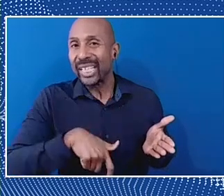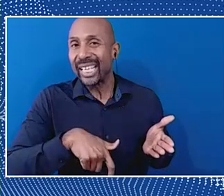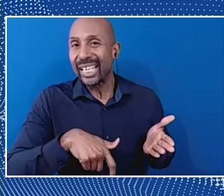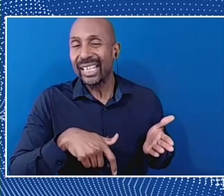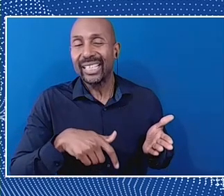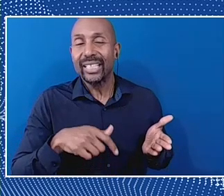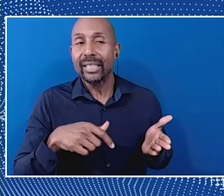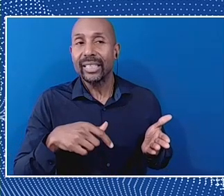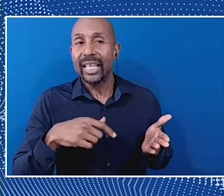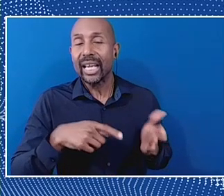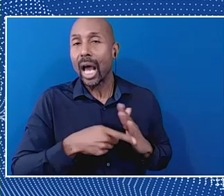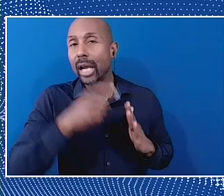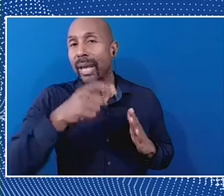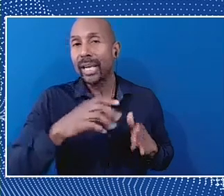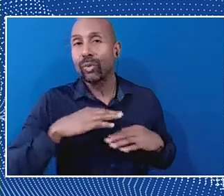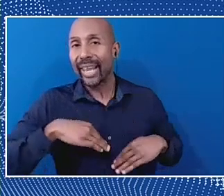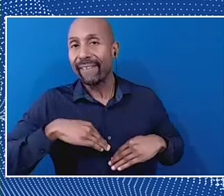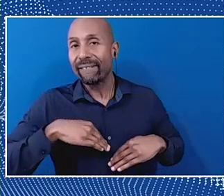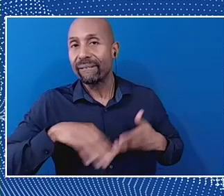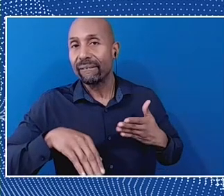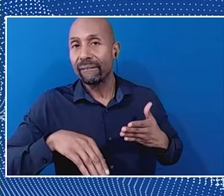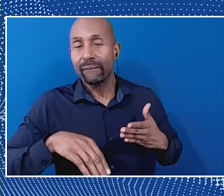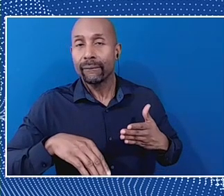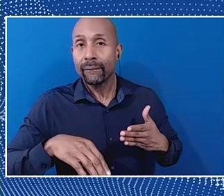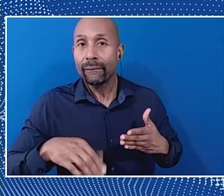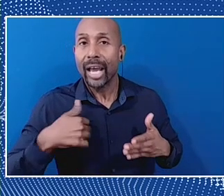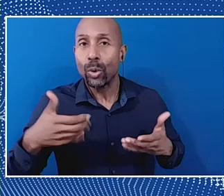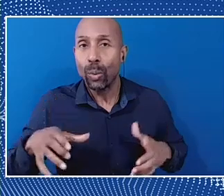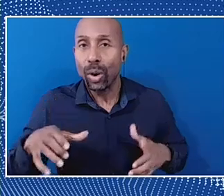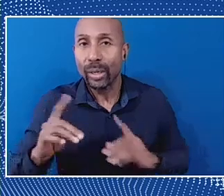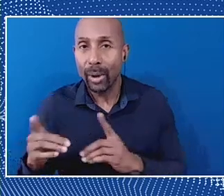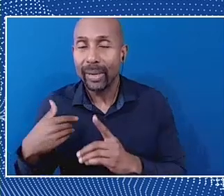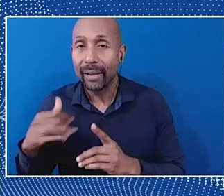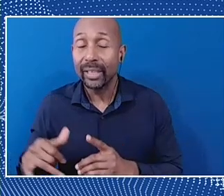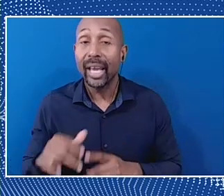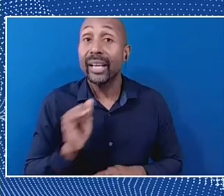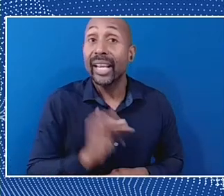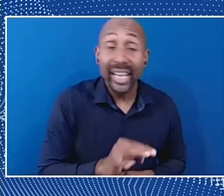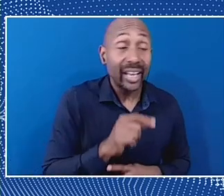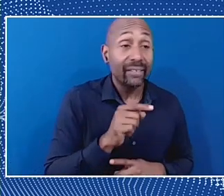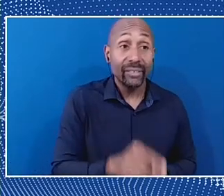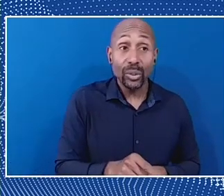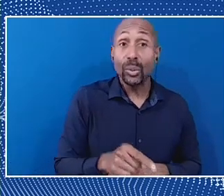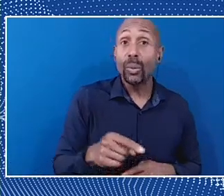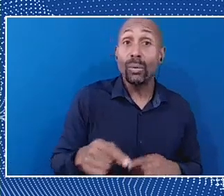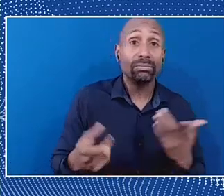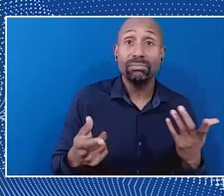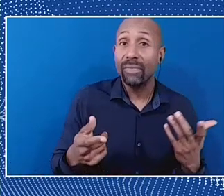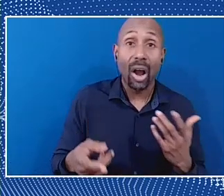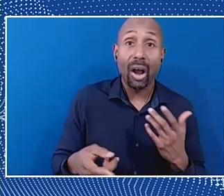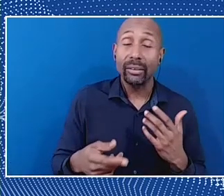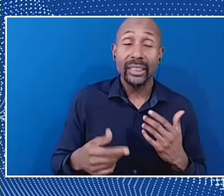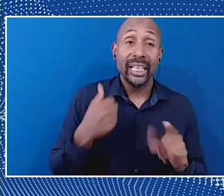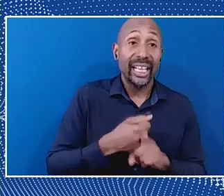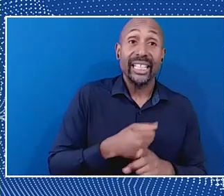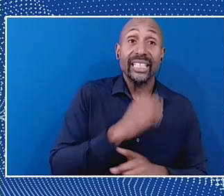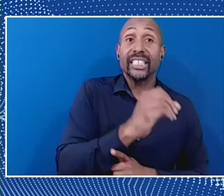When, I think, even if you're under SAVE, even if your payment is $0 or $50 or at such a low level that it's not tackling